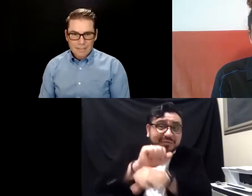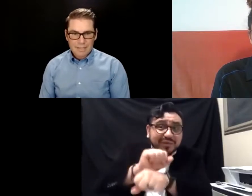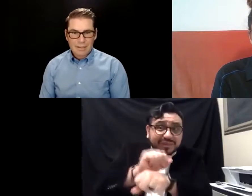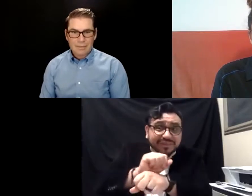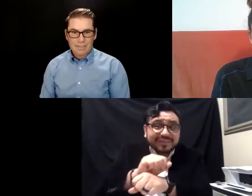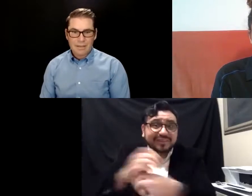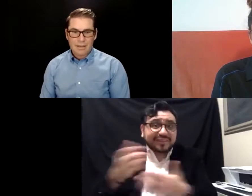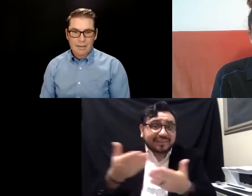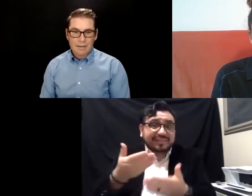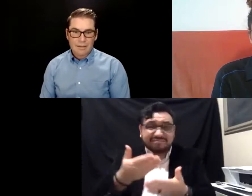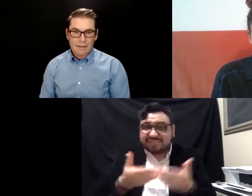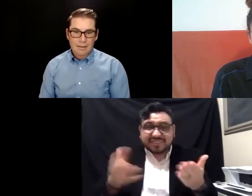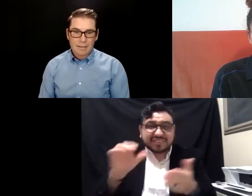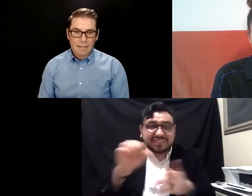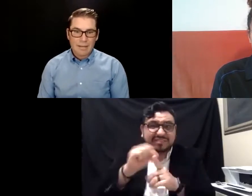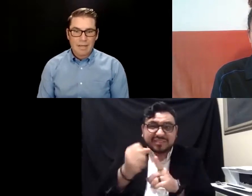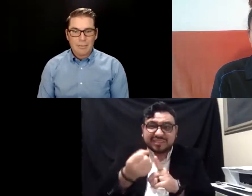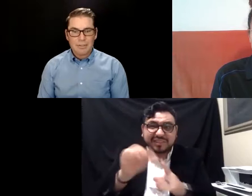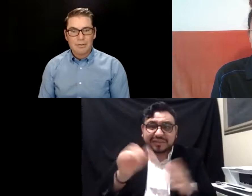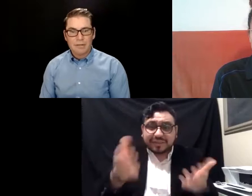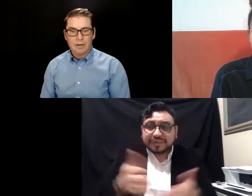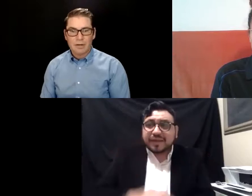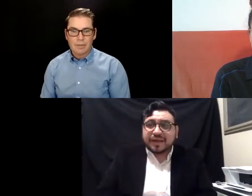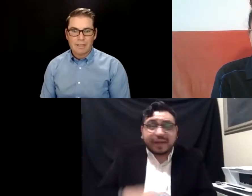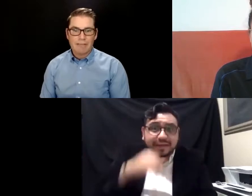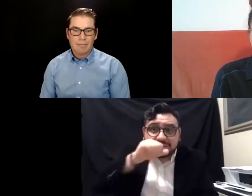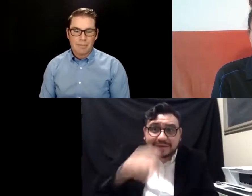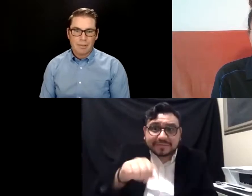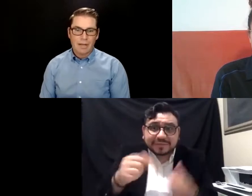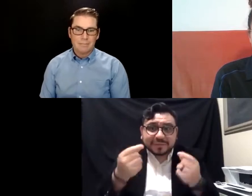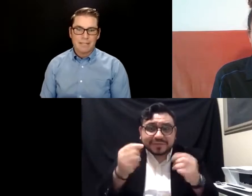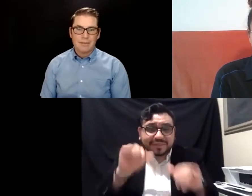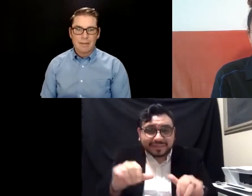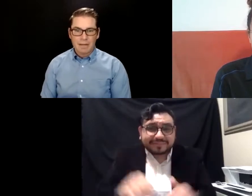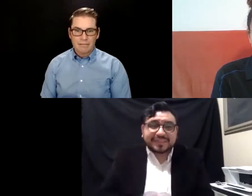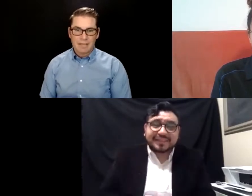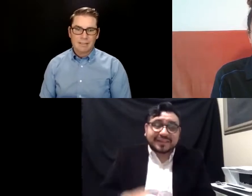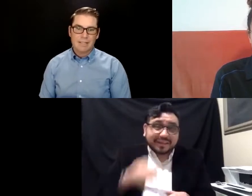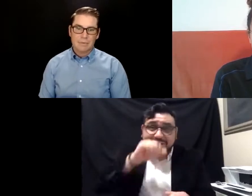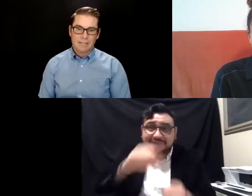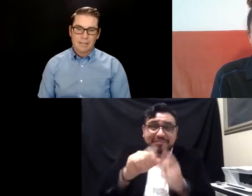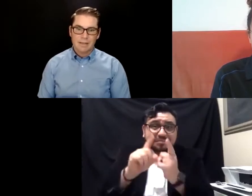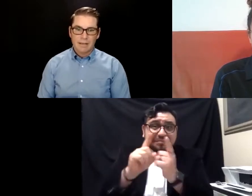Until I was, uh. Given the opportunity to work with deaf people and help see if I could benefit their situation